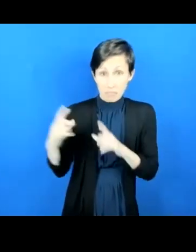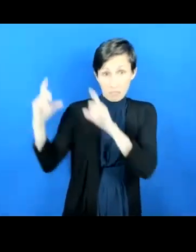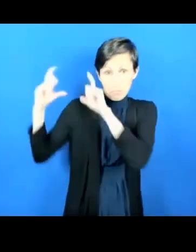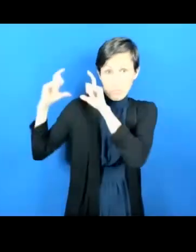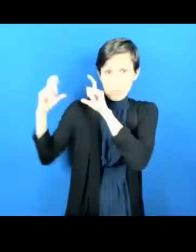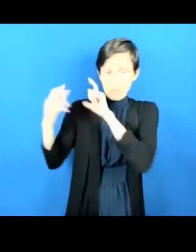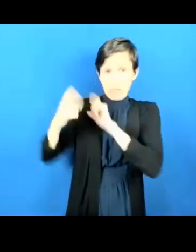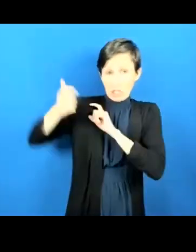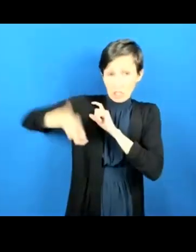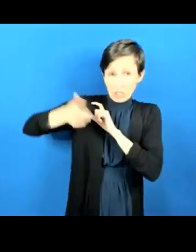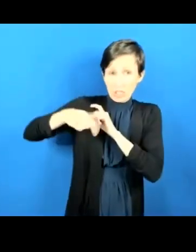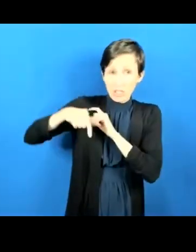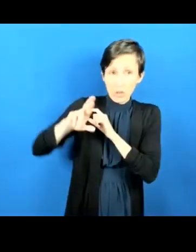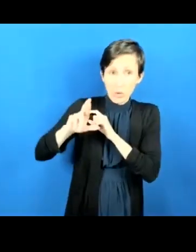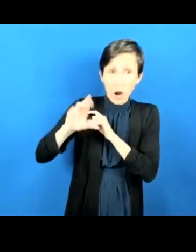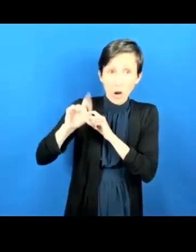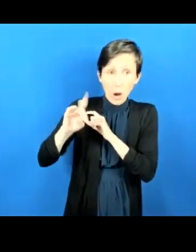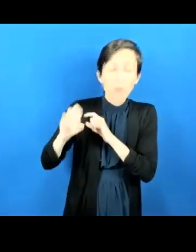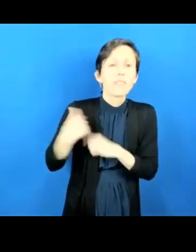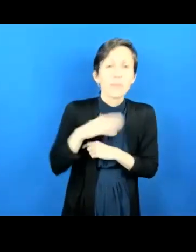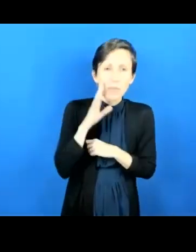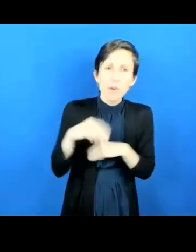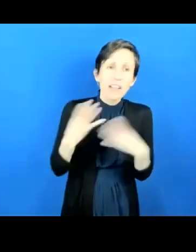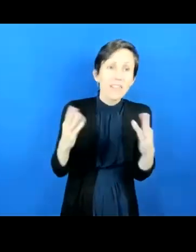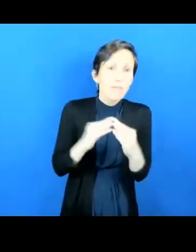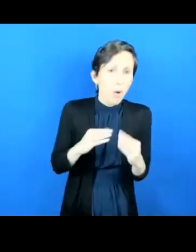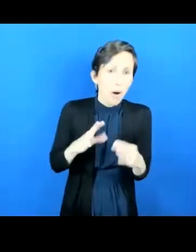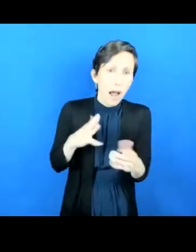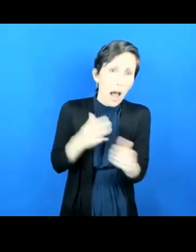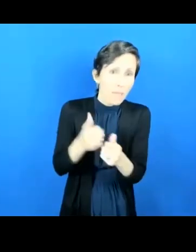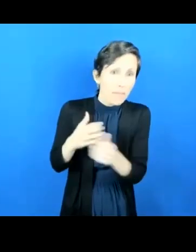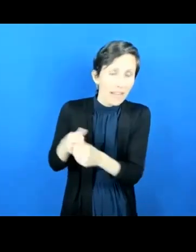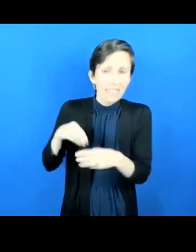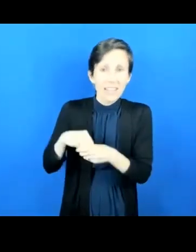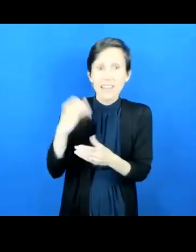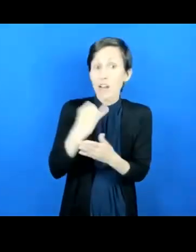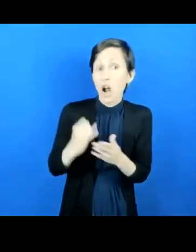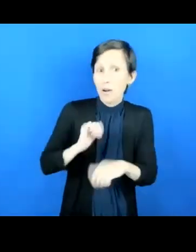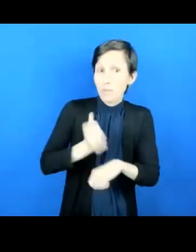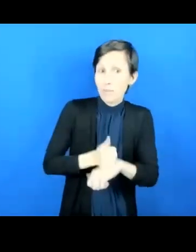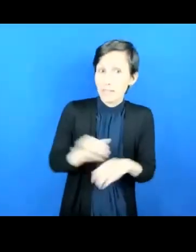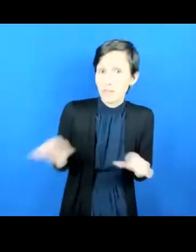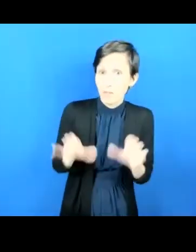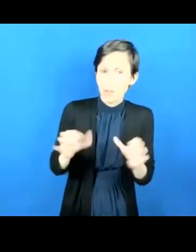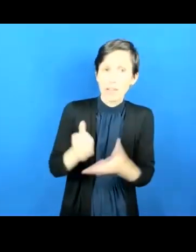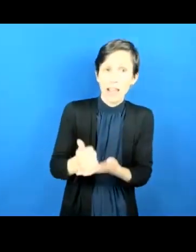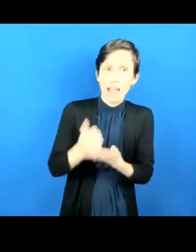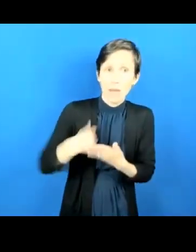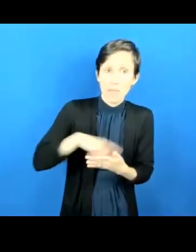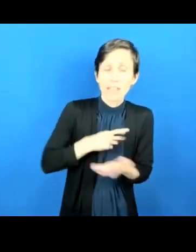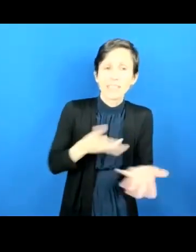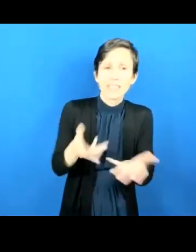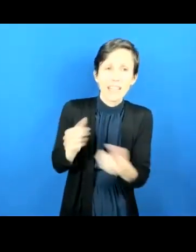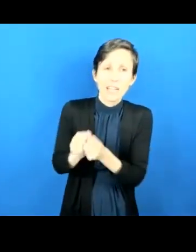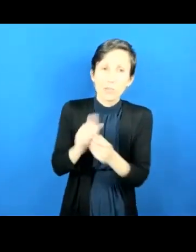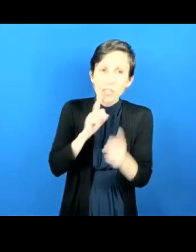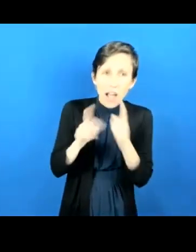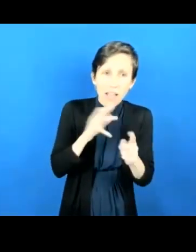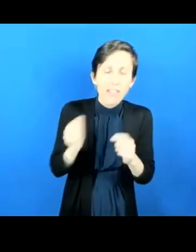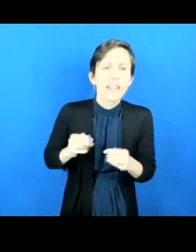as we will give further updates and engage folks in an art-based performance to help us engage in dialogue and navigate difference more effectively.